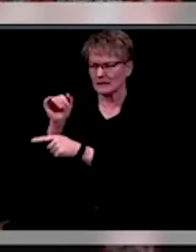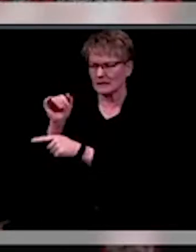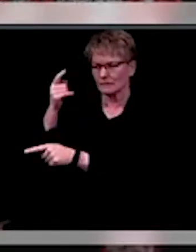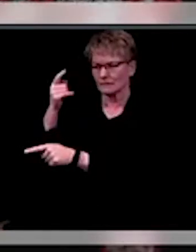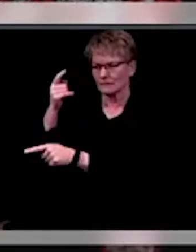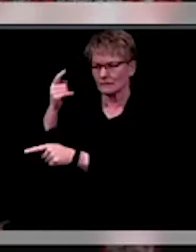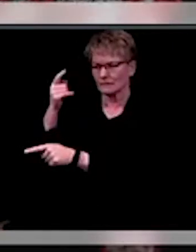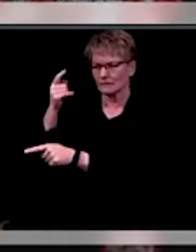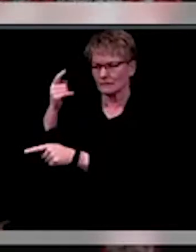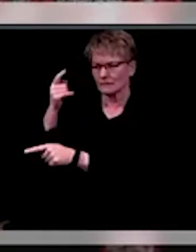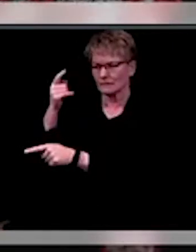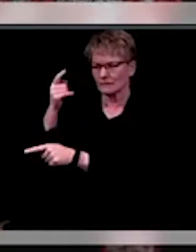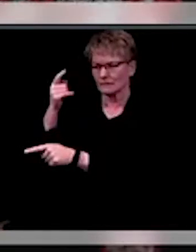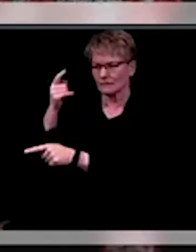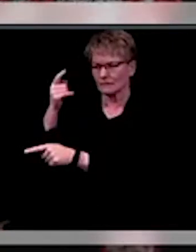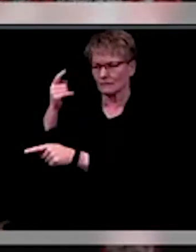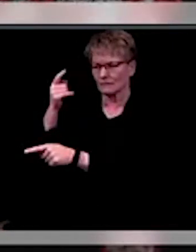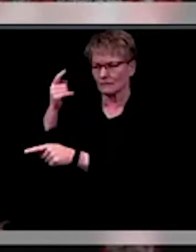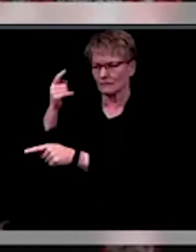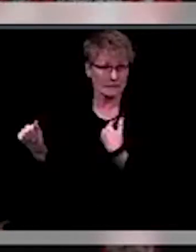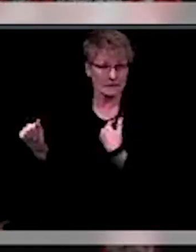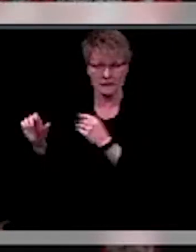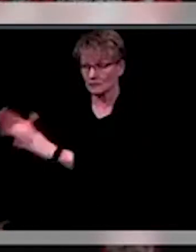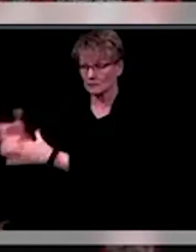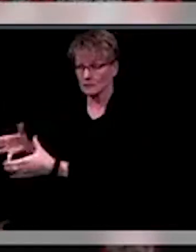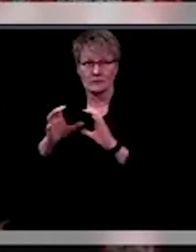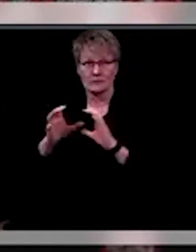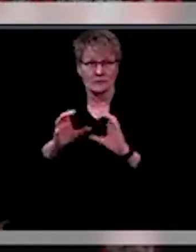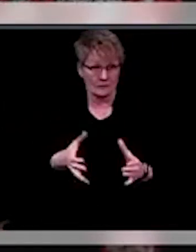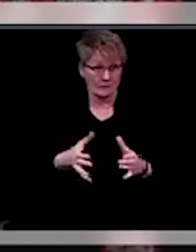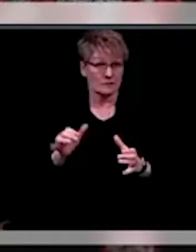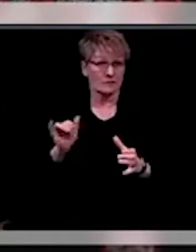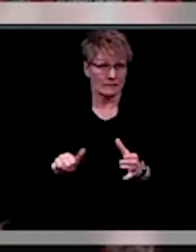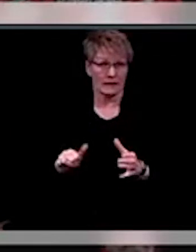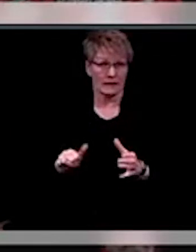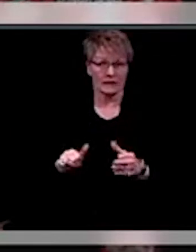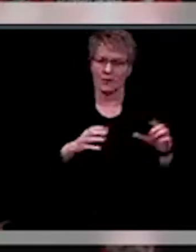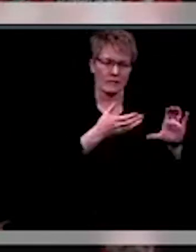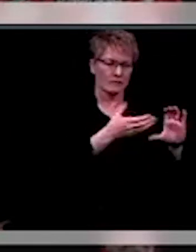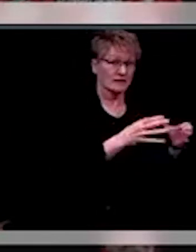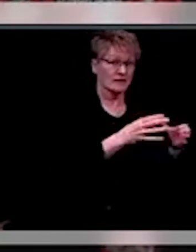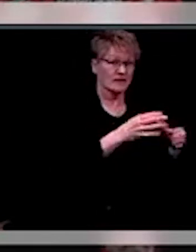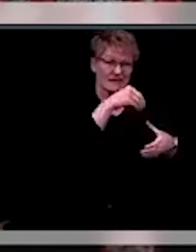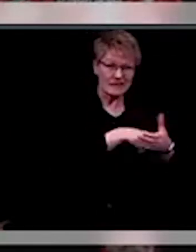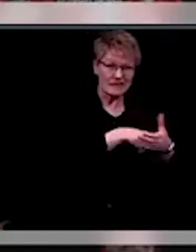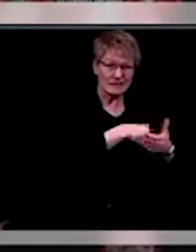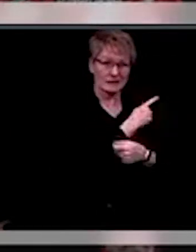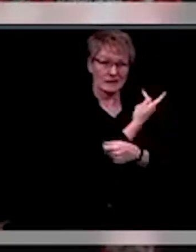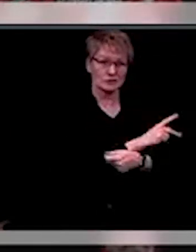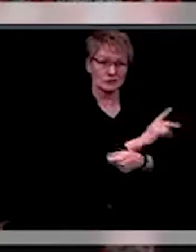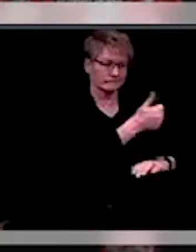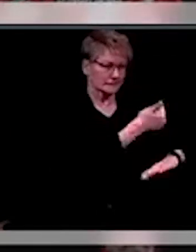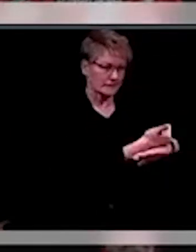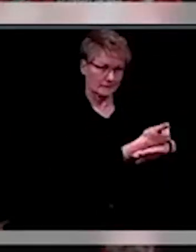disabilities, a variety of inpatient settings for mental health or other types of services.